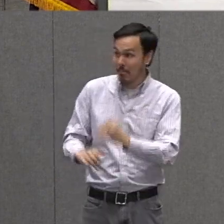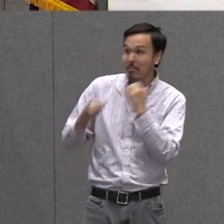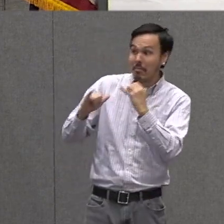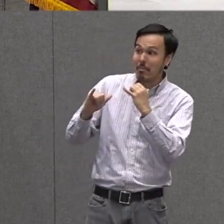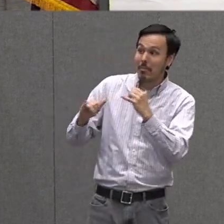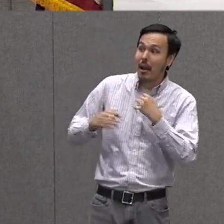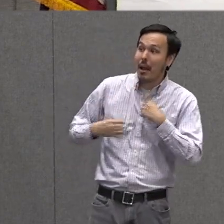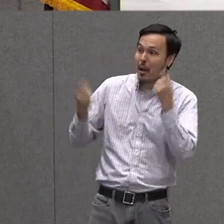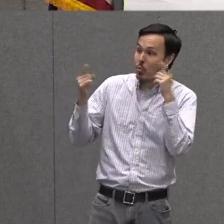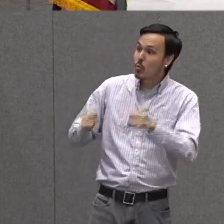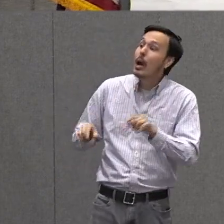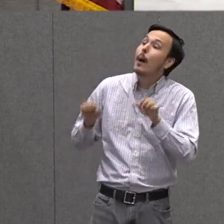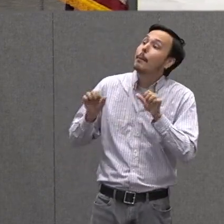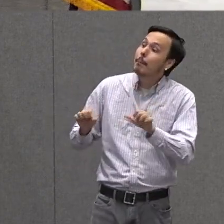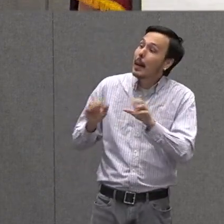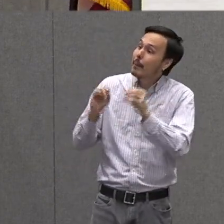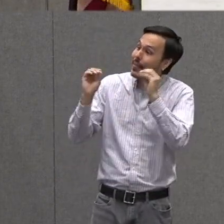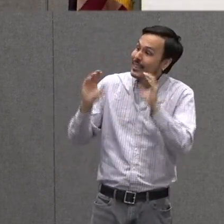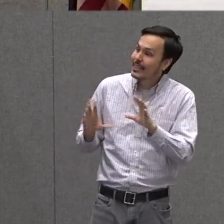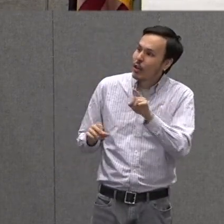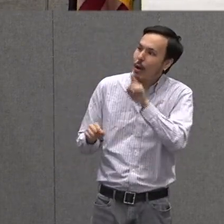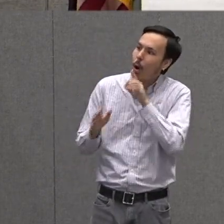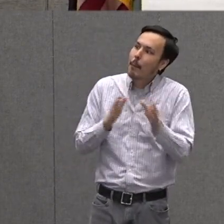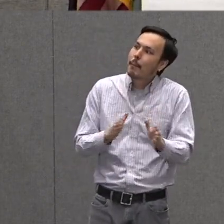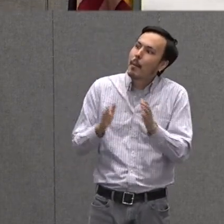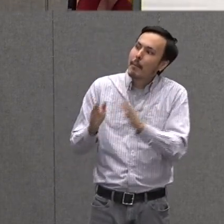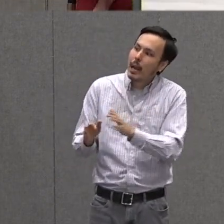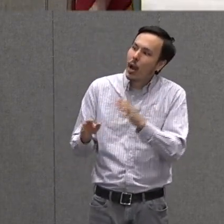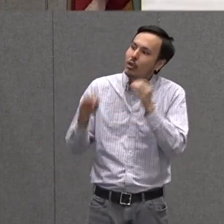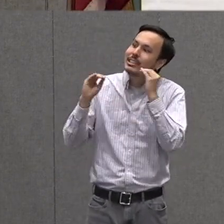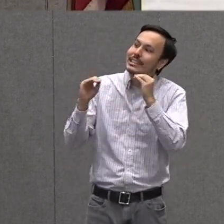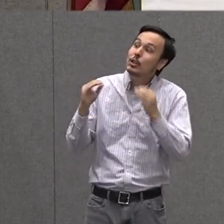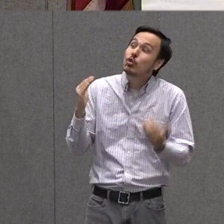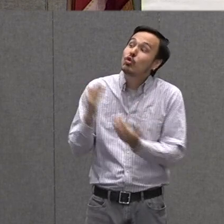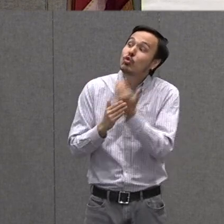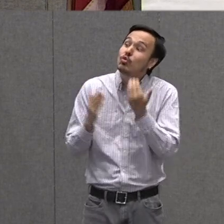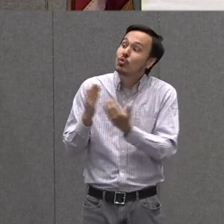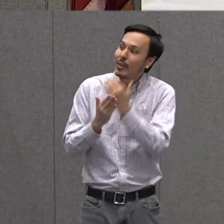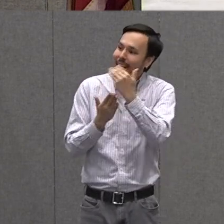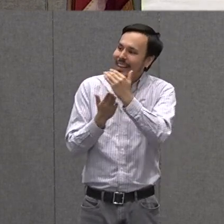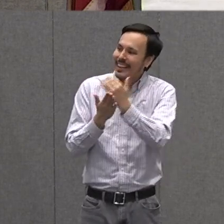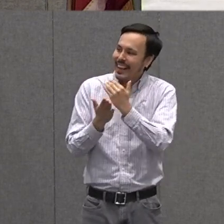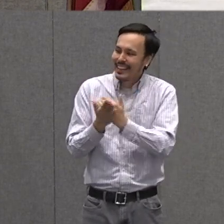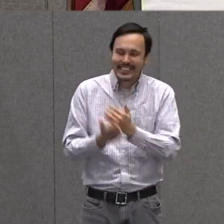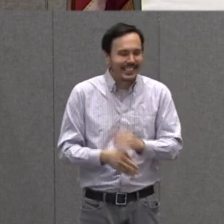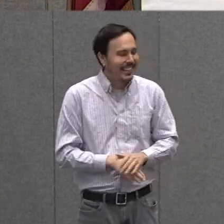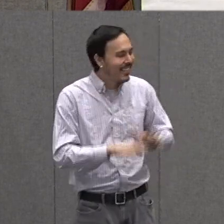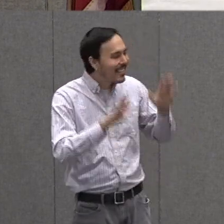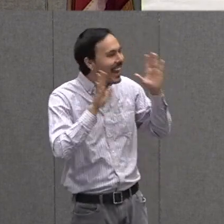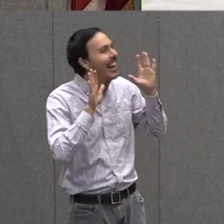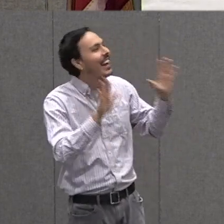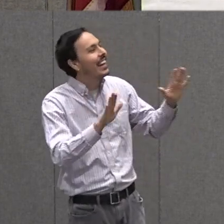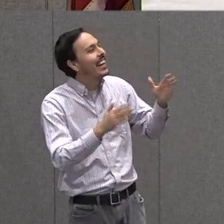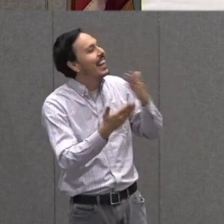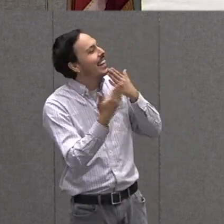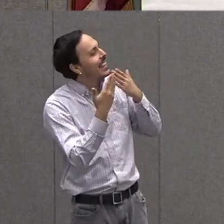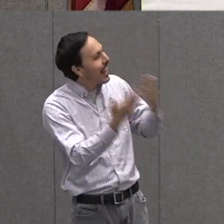and maybe the teacher is getting ready to teach a new lesson. Fantastic, thank you. You're welcome.